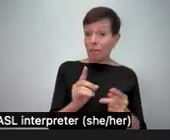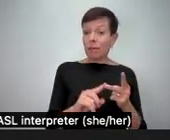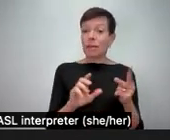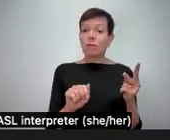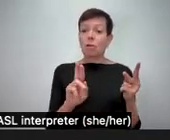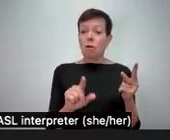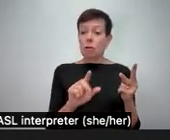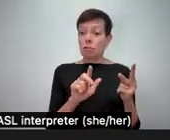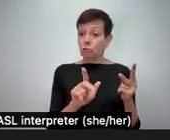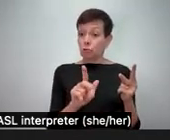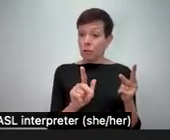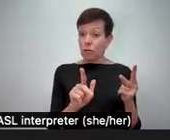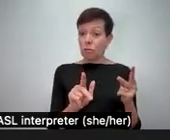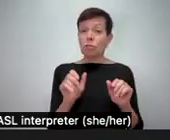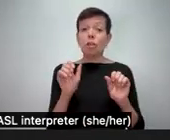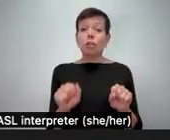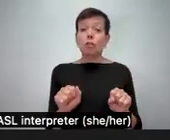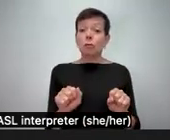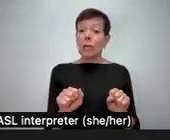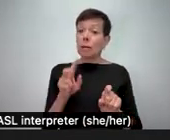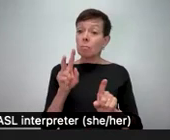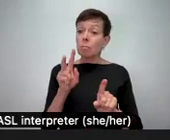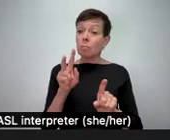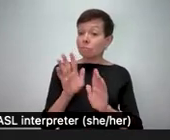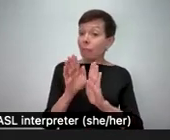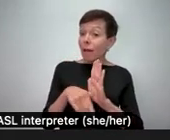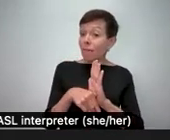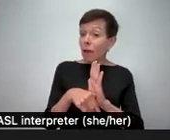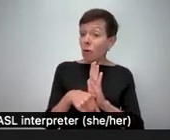you can book 30 minutes to meet with me and go over any questions you might have about your